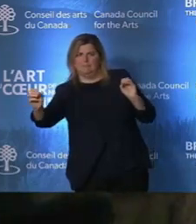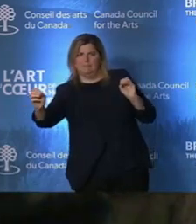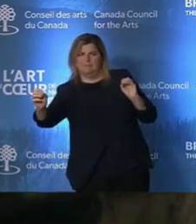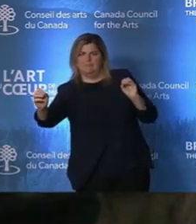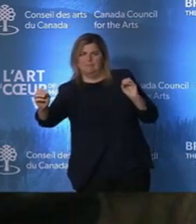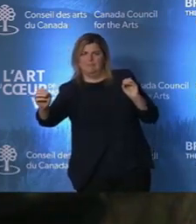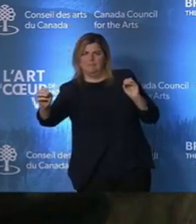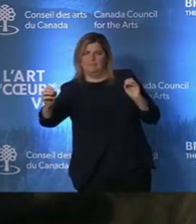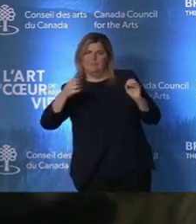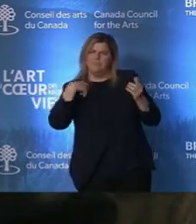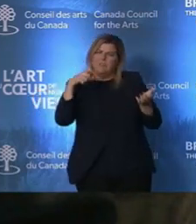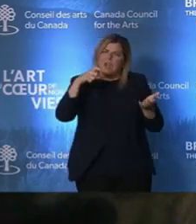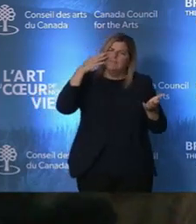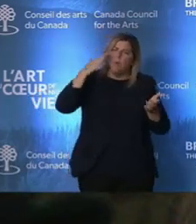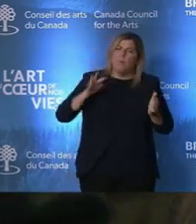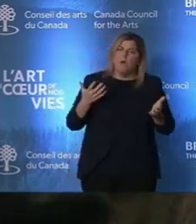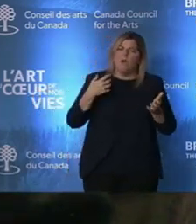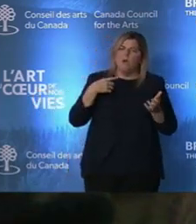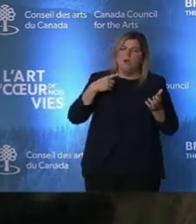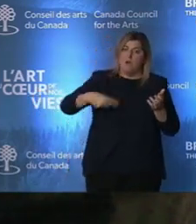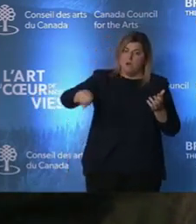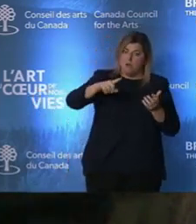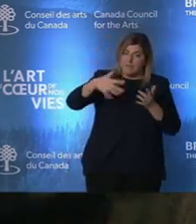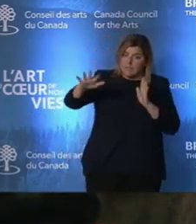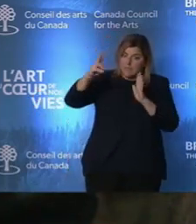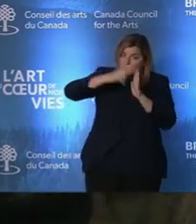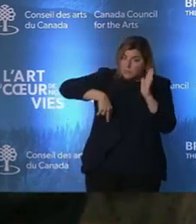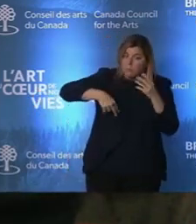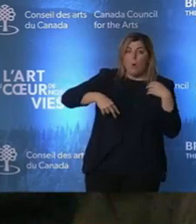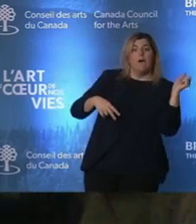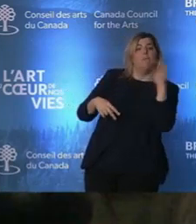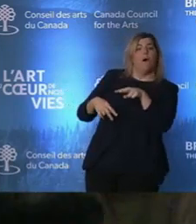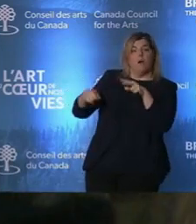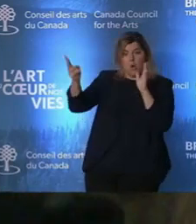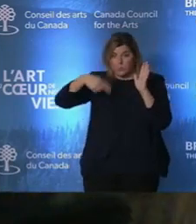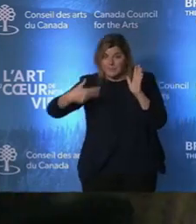upon and to give us some feedback so that we can give feedback at the session.